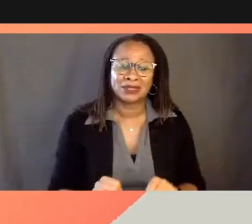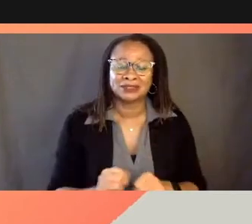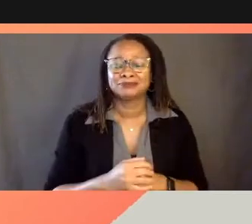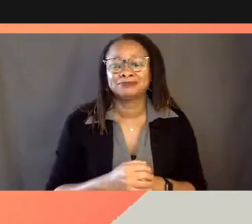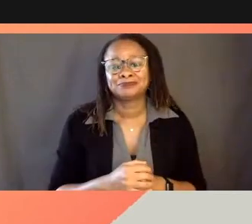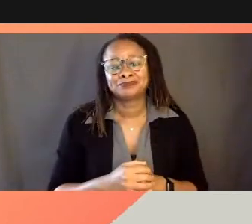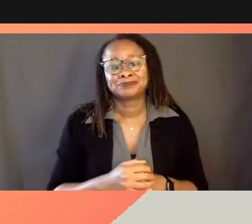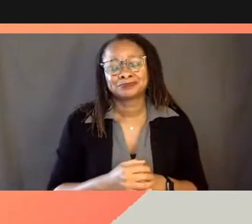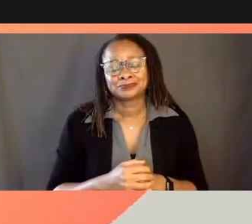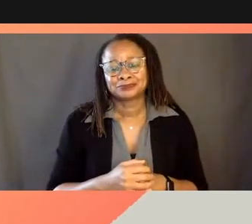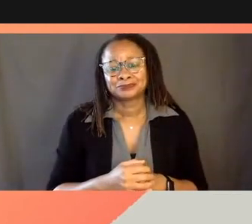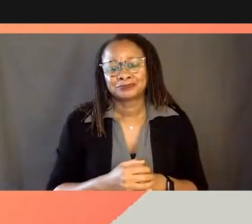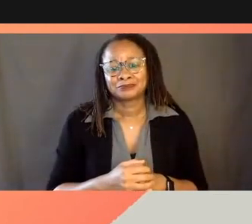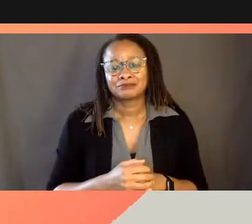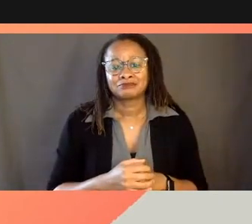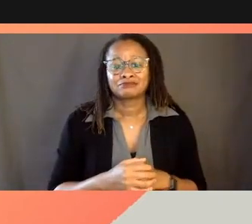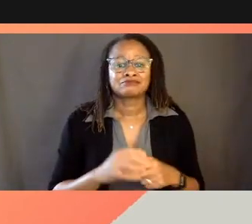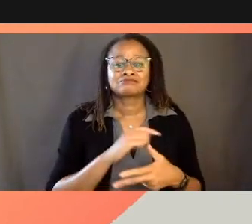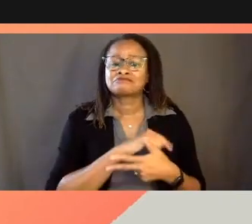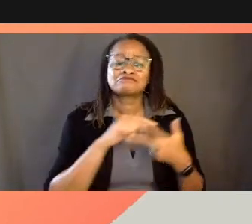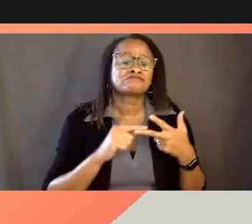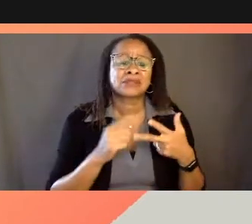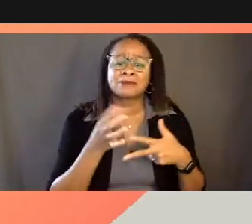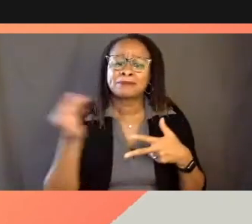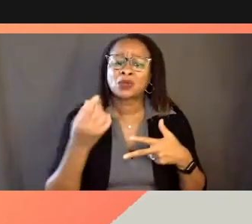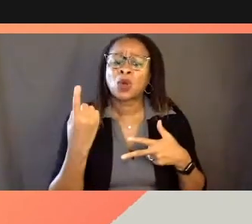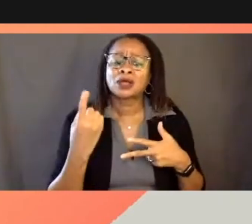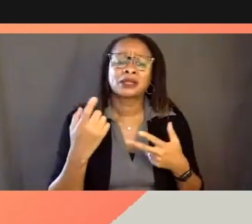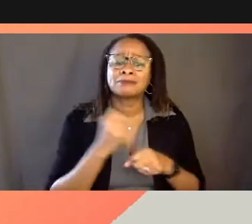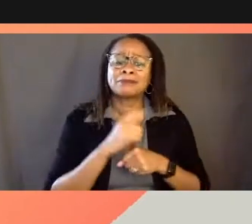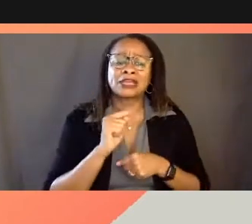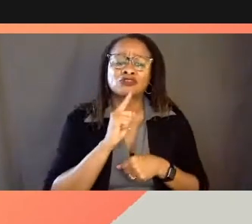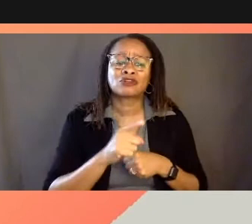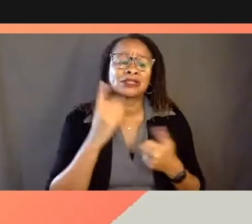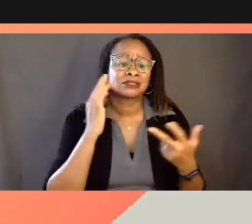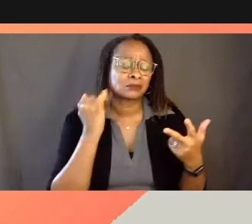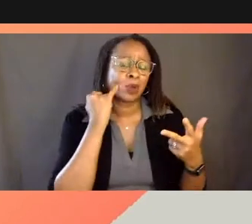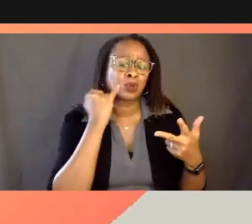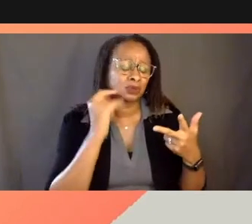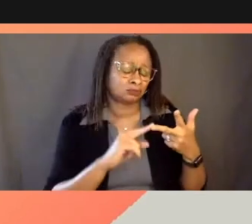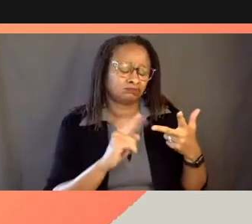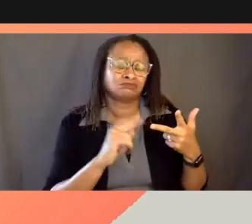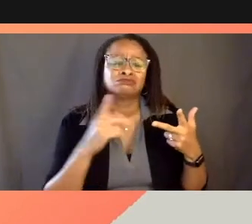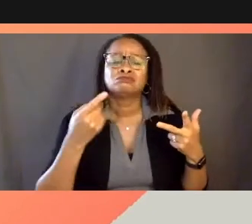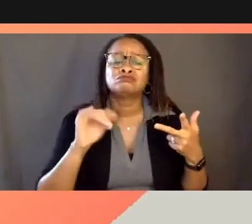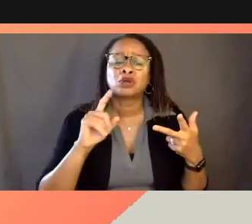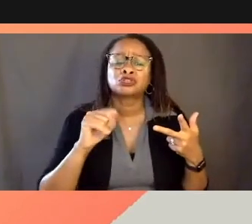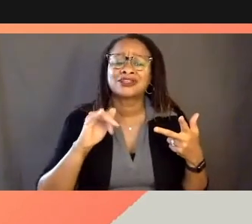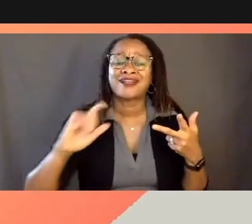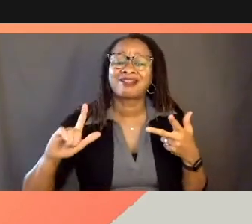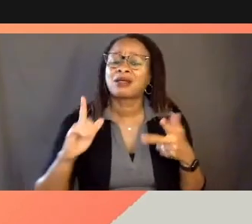So just pick one of those and make it real to us. Like say there's personnel changes, what are you asking for?